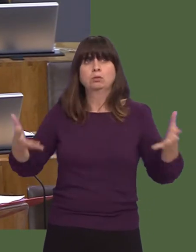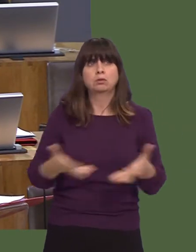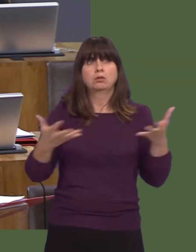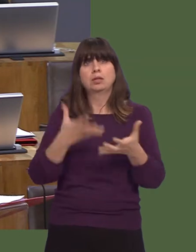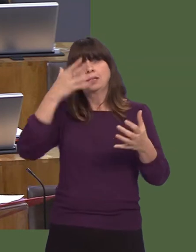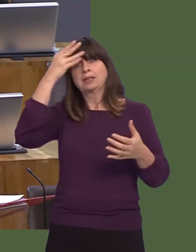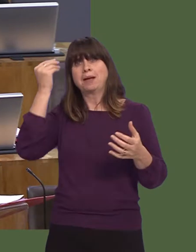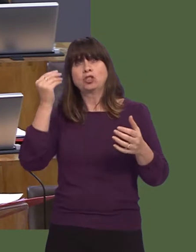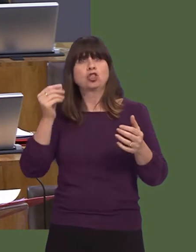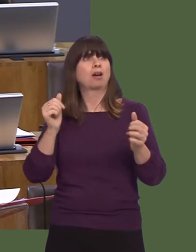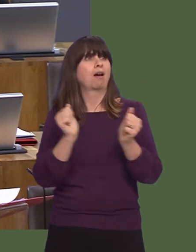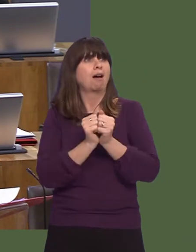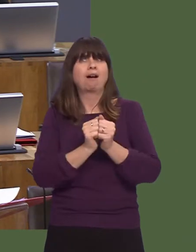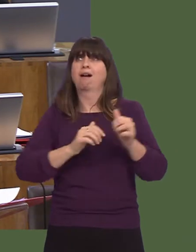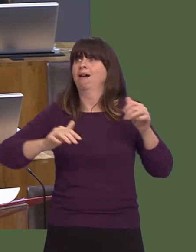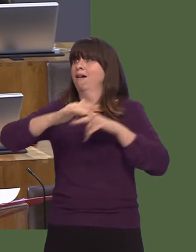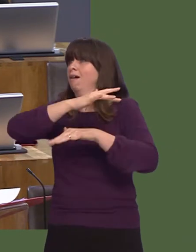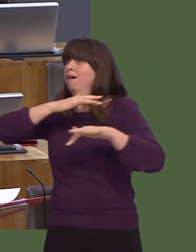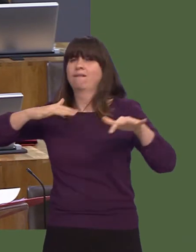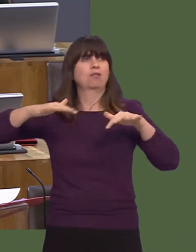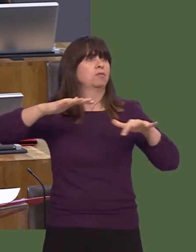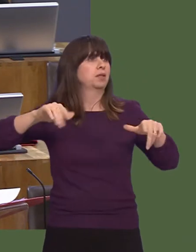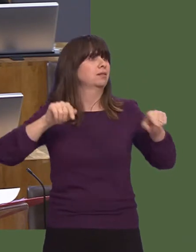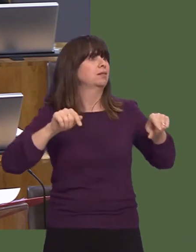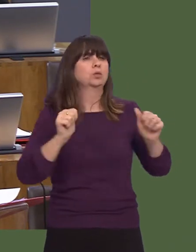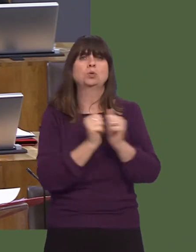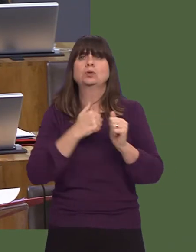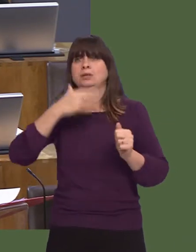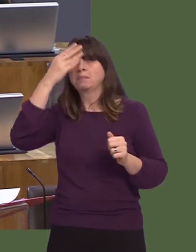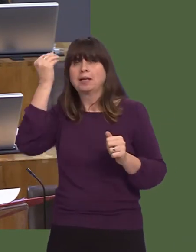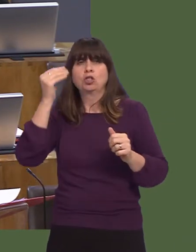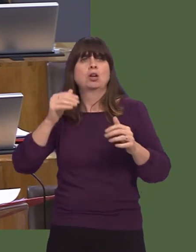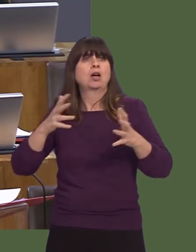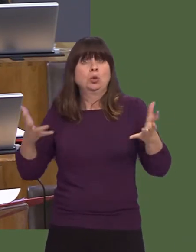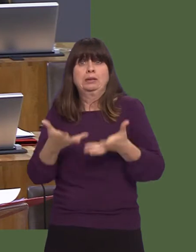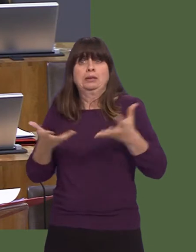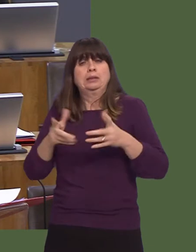colleague, Lynne Neagle, of how that can be done with schools. And it is hugely important